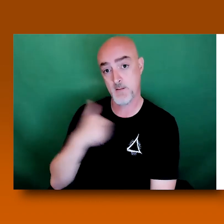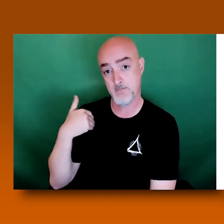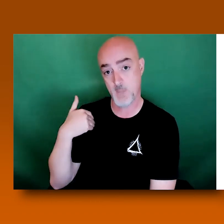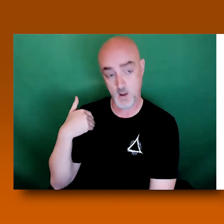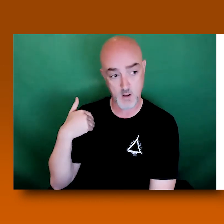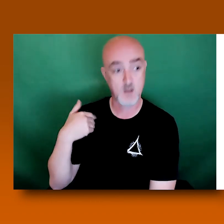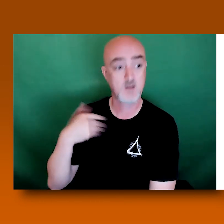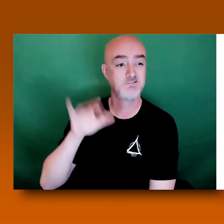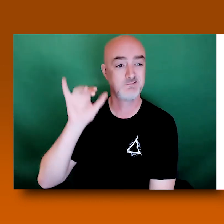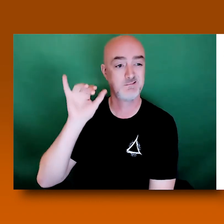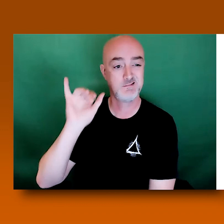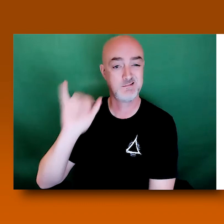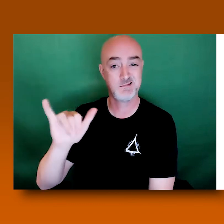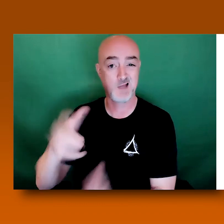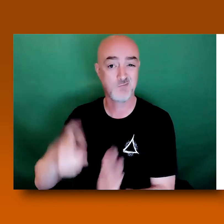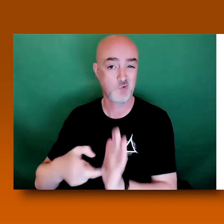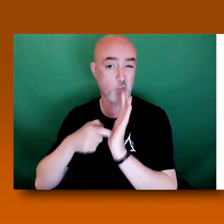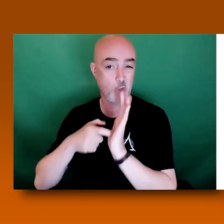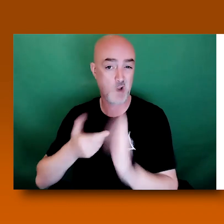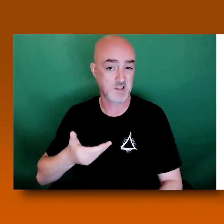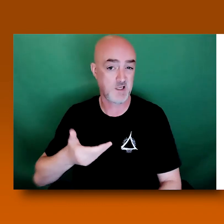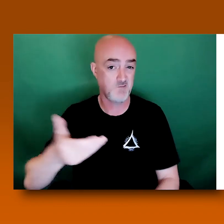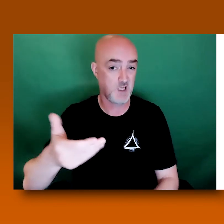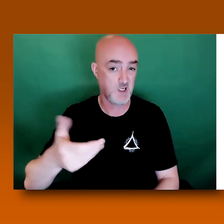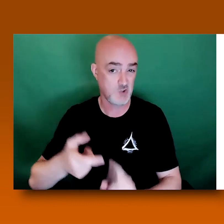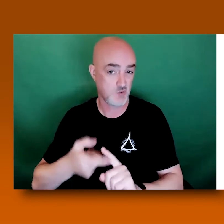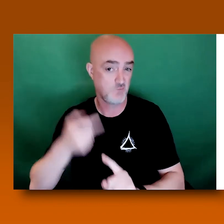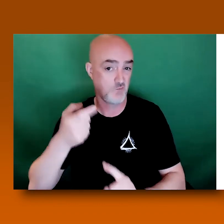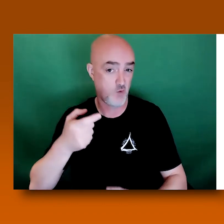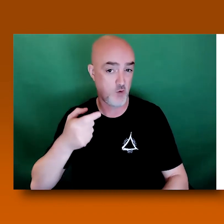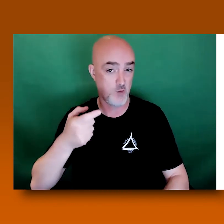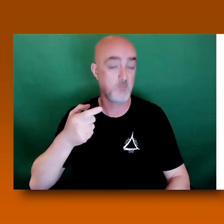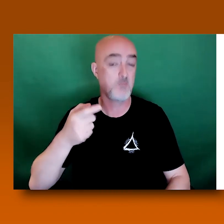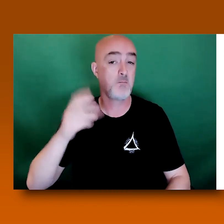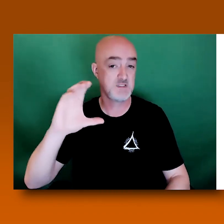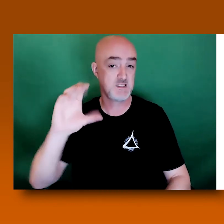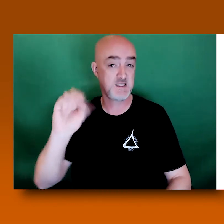two different types of members, that requires an invitation